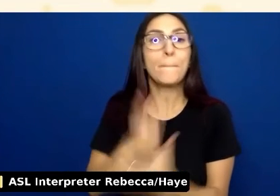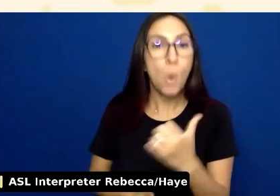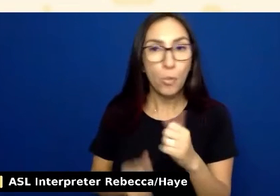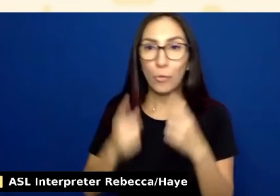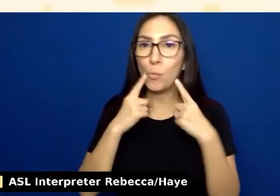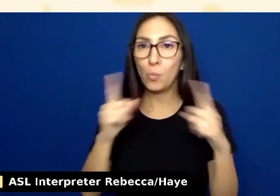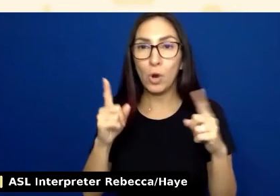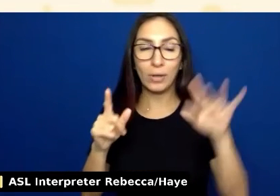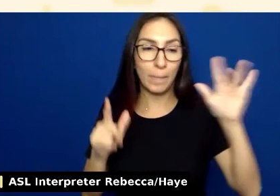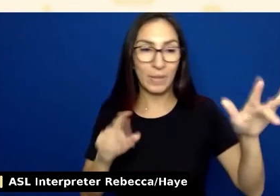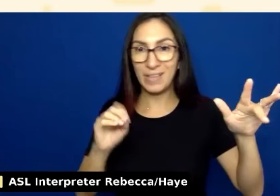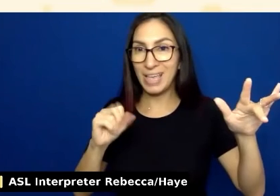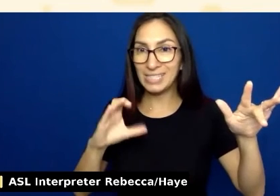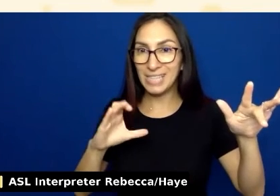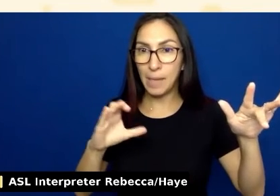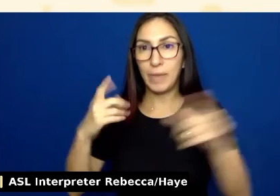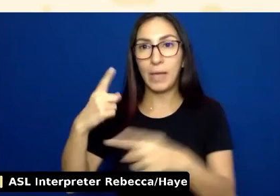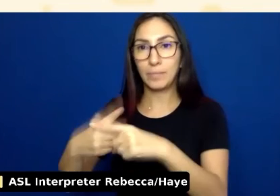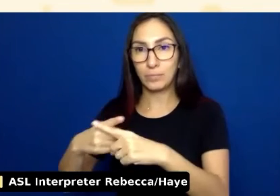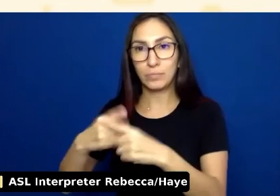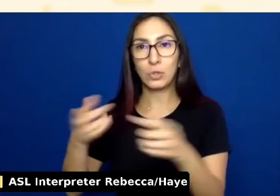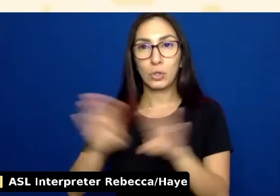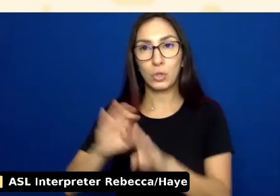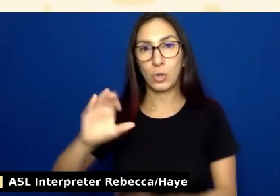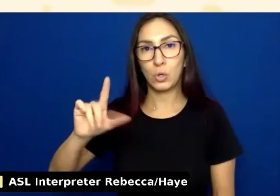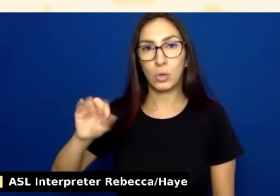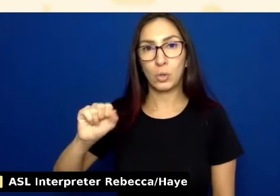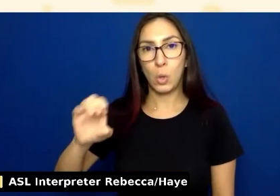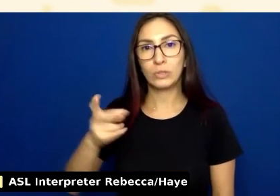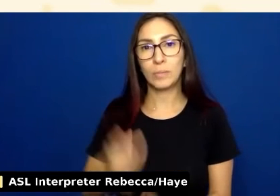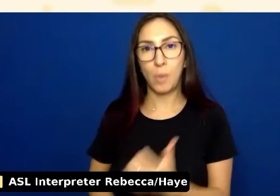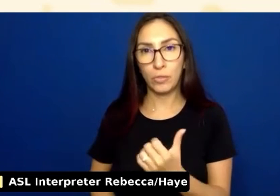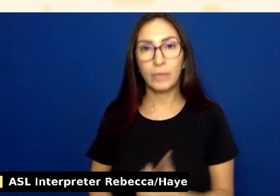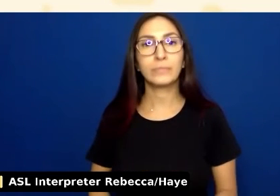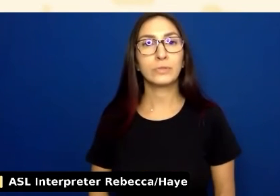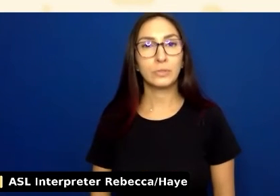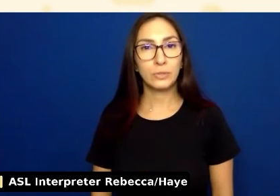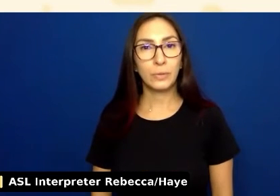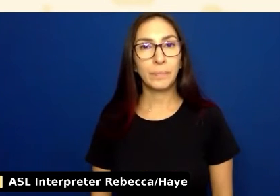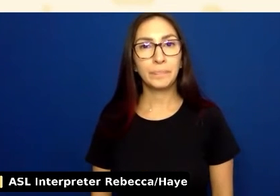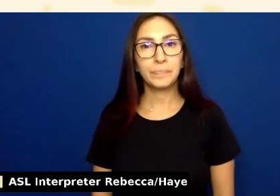As far as the escape key is concerned, that's the main key